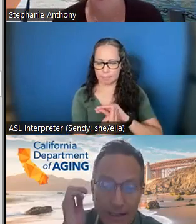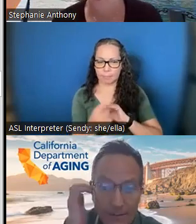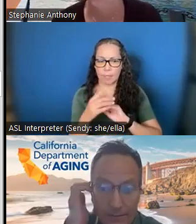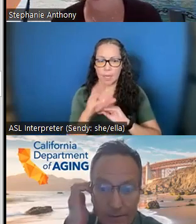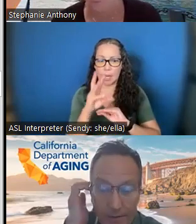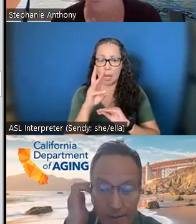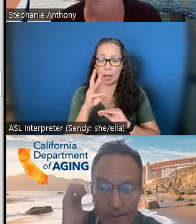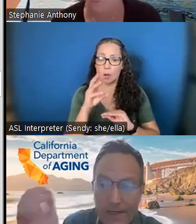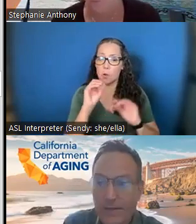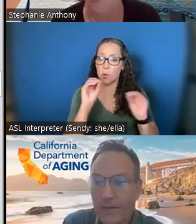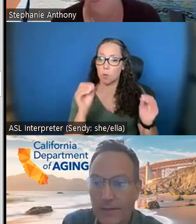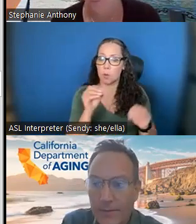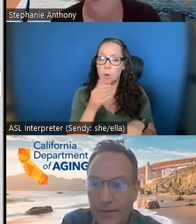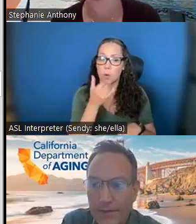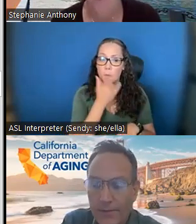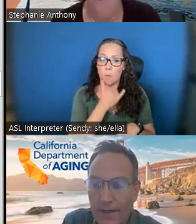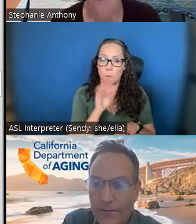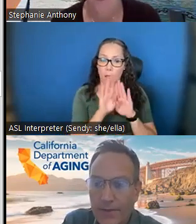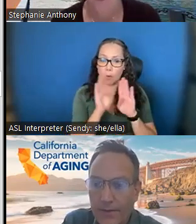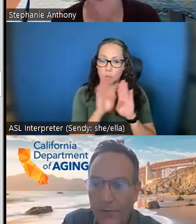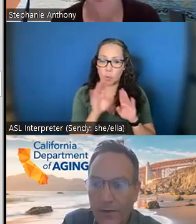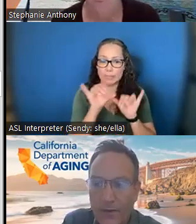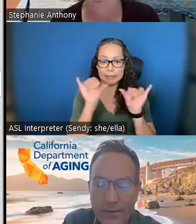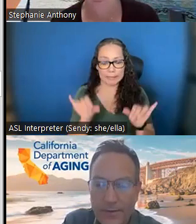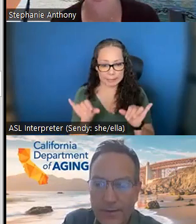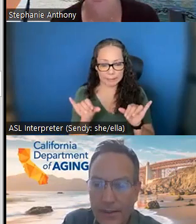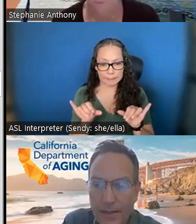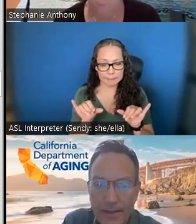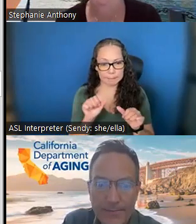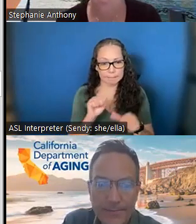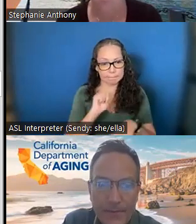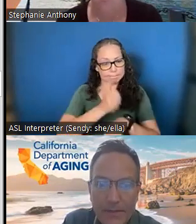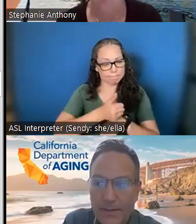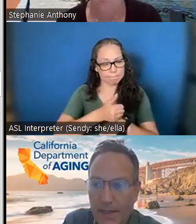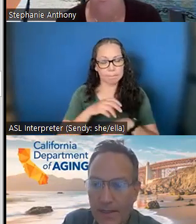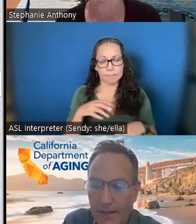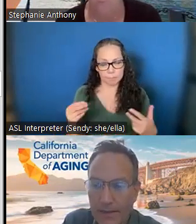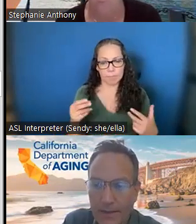again between aging and disability so again we're seeing the prime partners be um CDA and